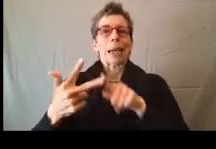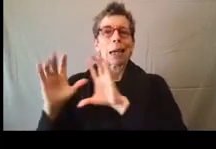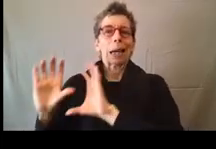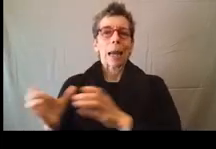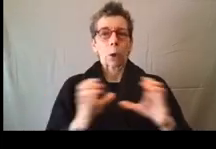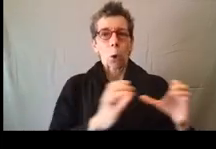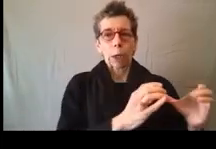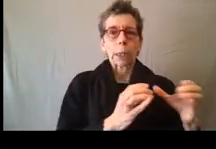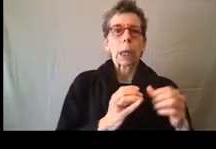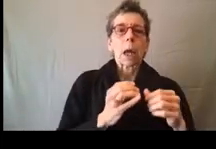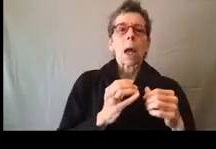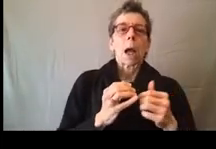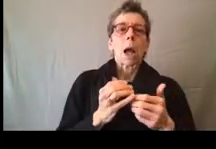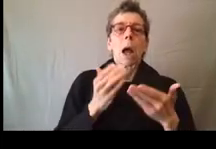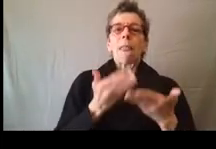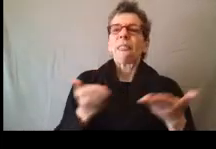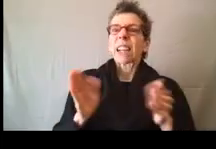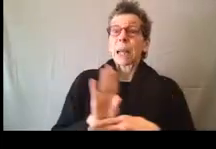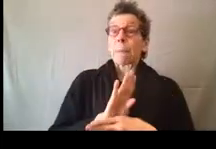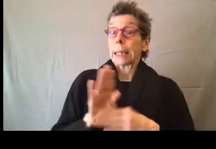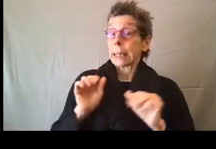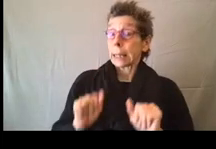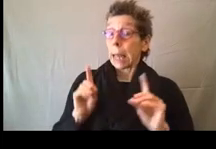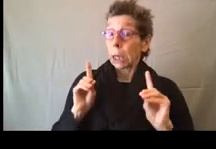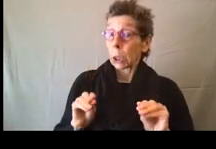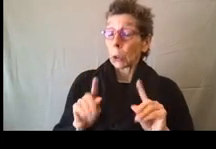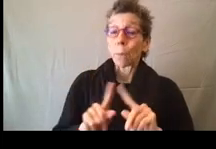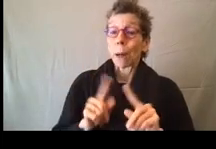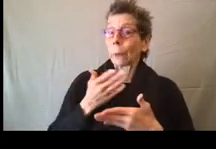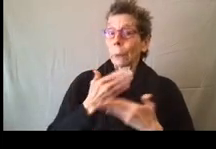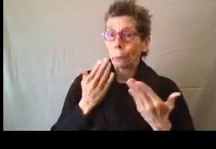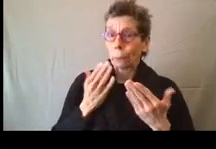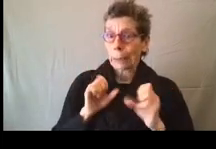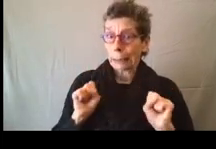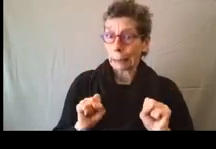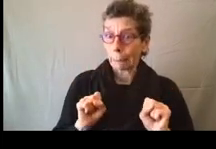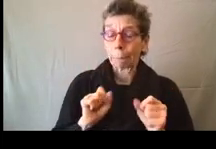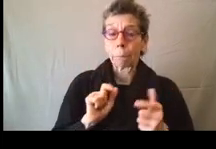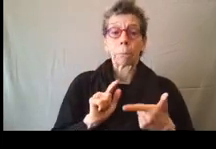tend to do because of lack of appropriate system. Second, things that they don't know